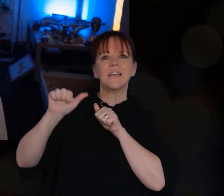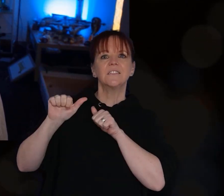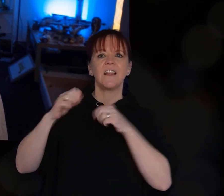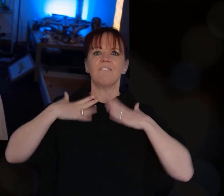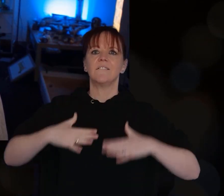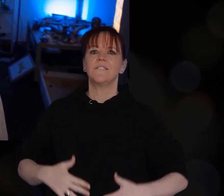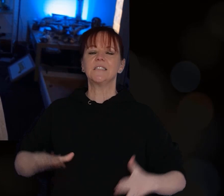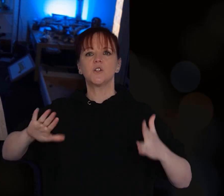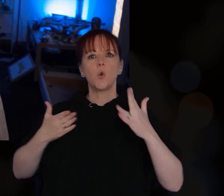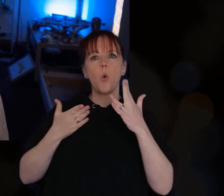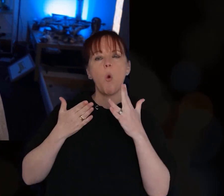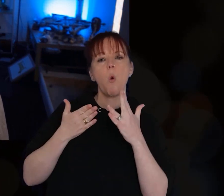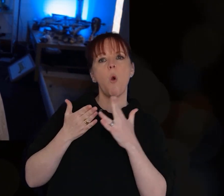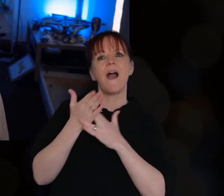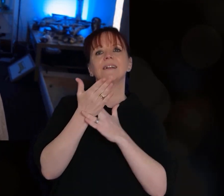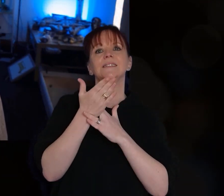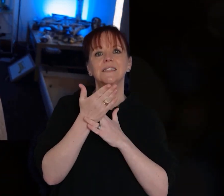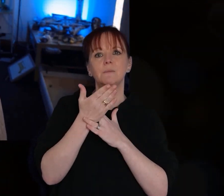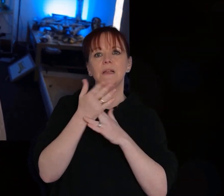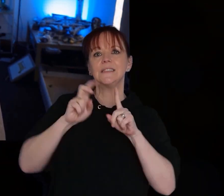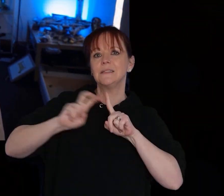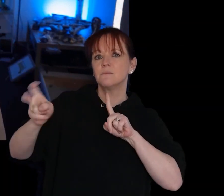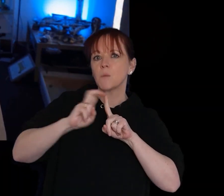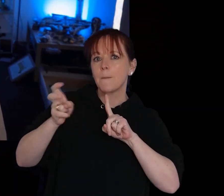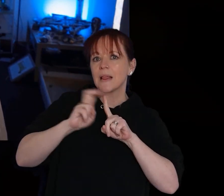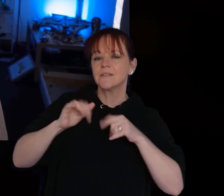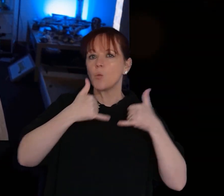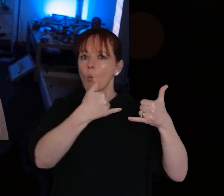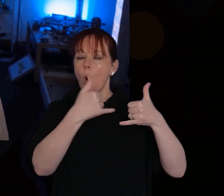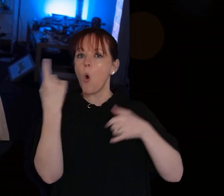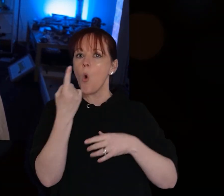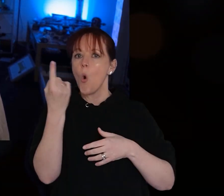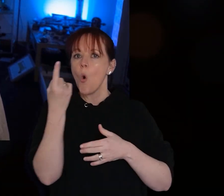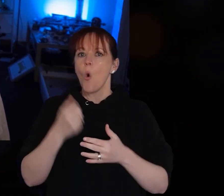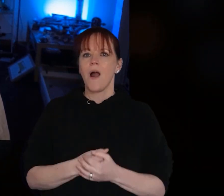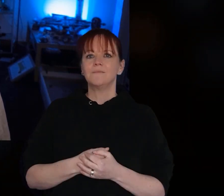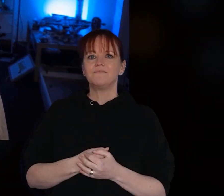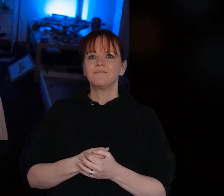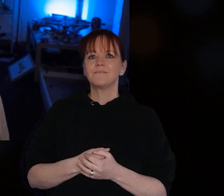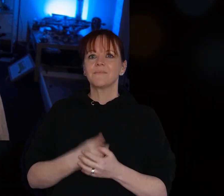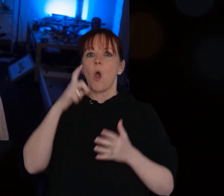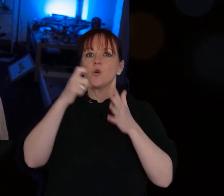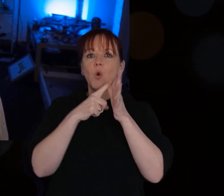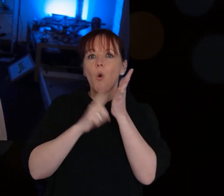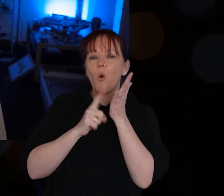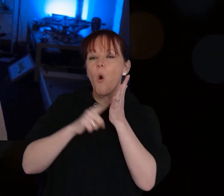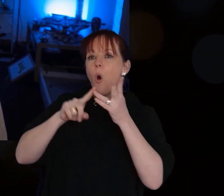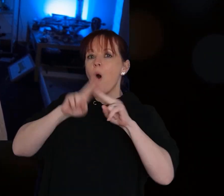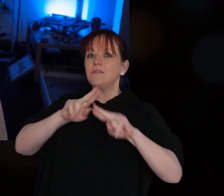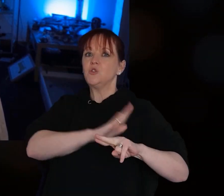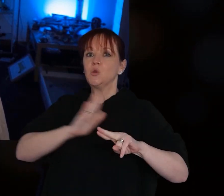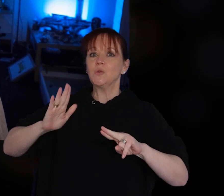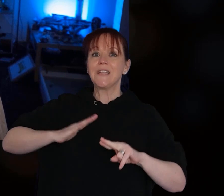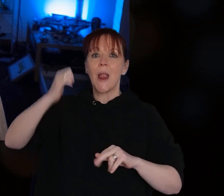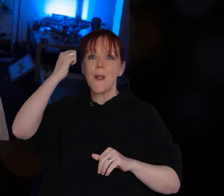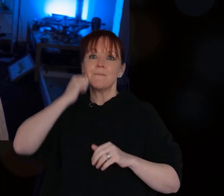Call of Duty: Black Ops 6! Black Ops 6 added an innovative new feature called intelligent movement.